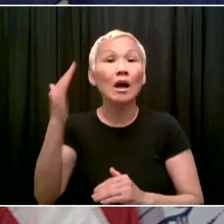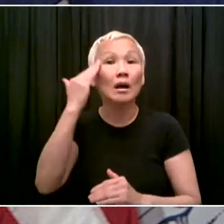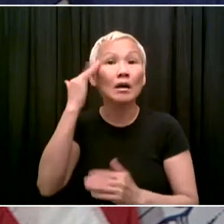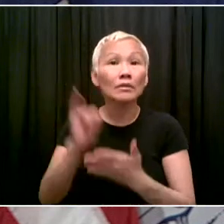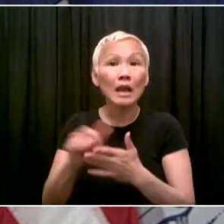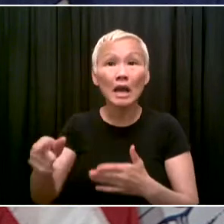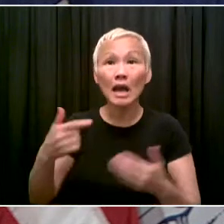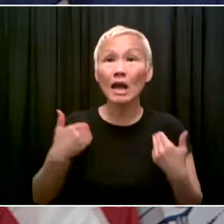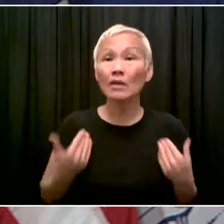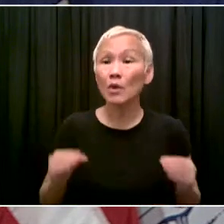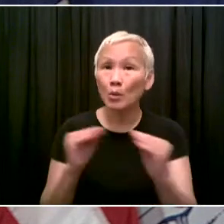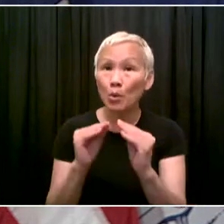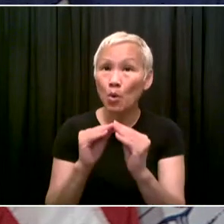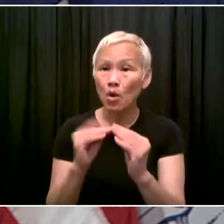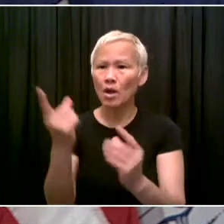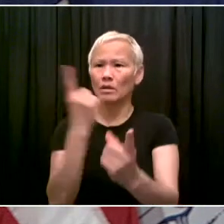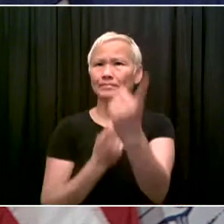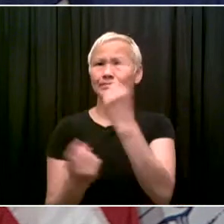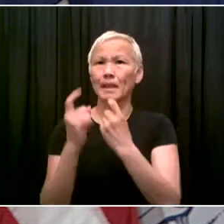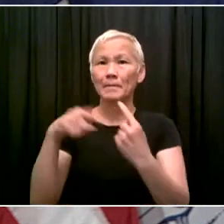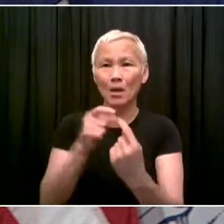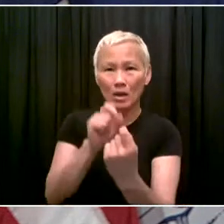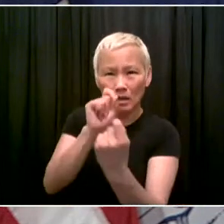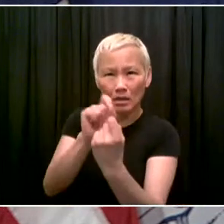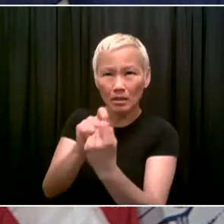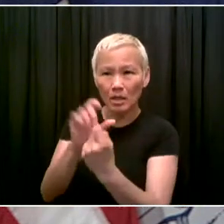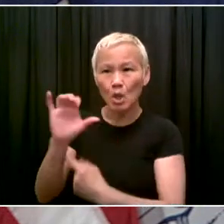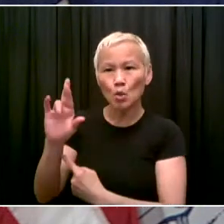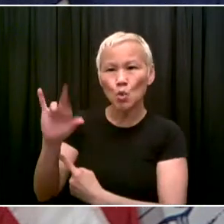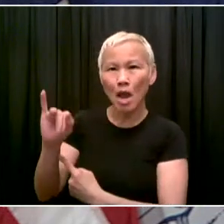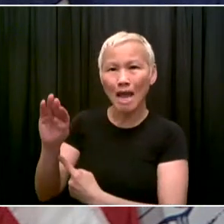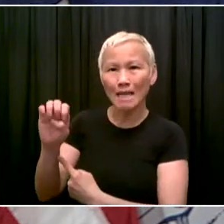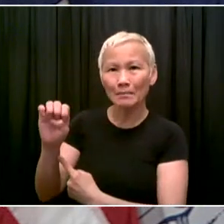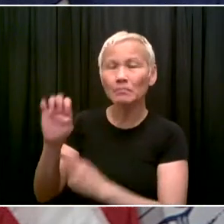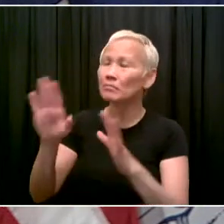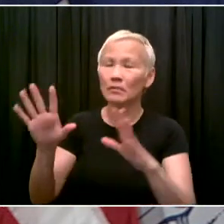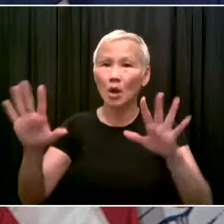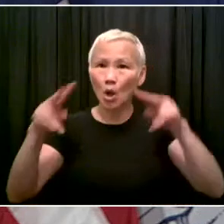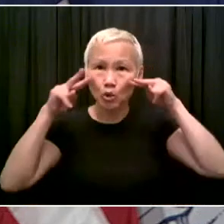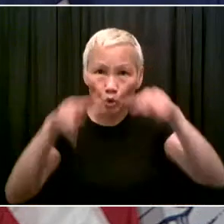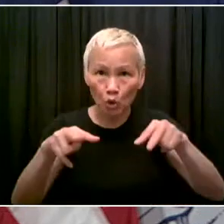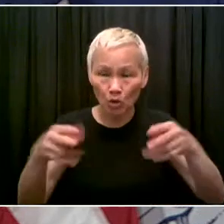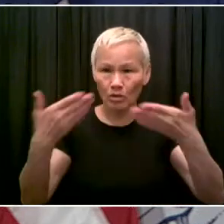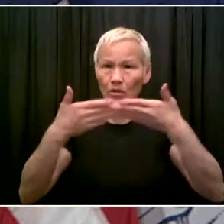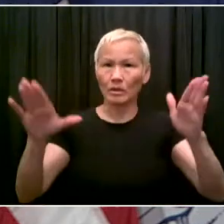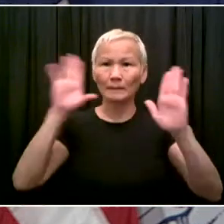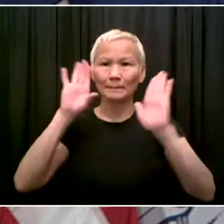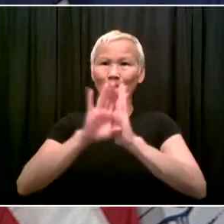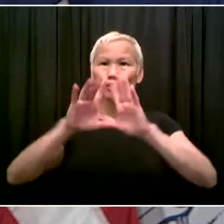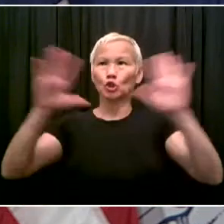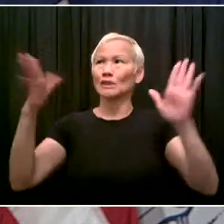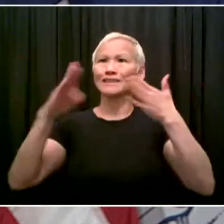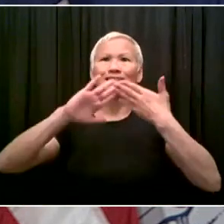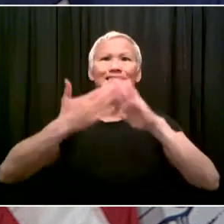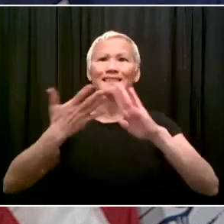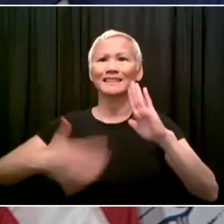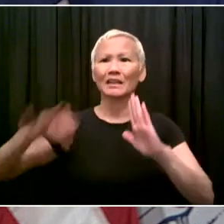FAITH IN THE MEN AND WOMEN IN THIS DEPARTMENT. WHEN YOU LOOK AT